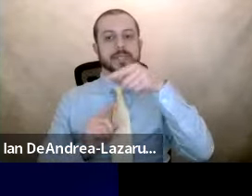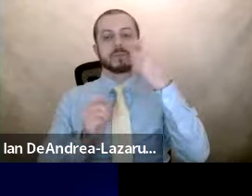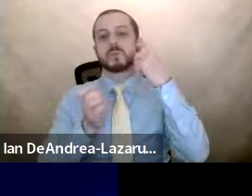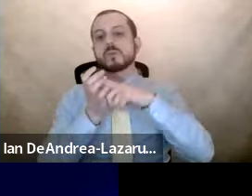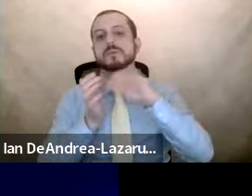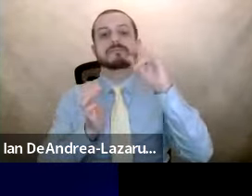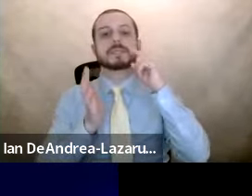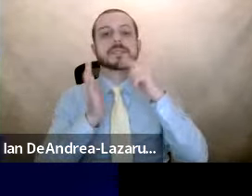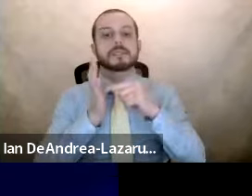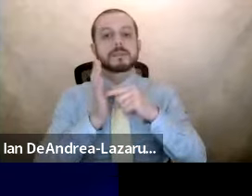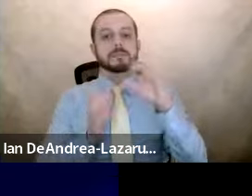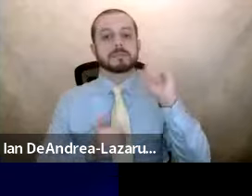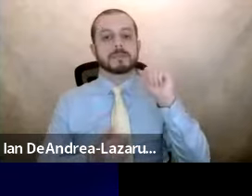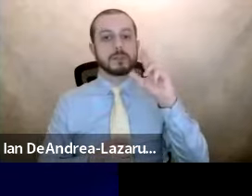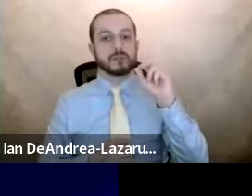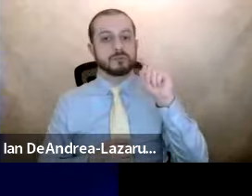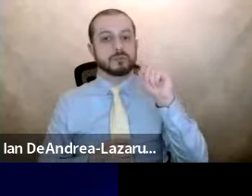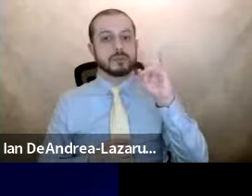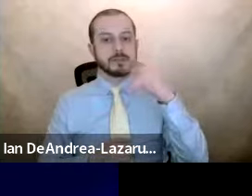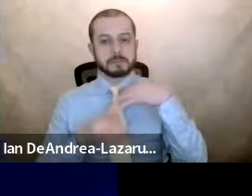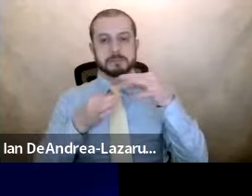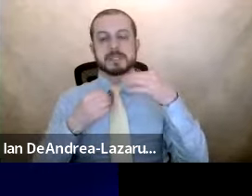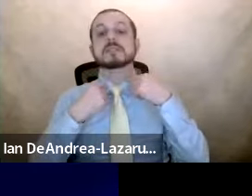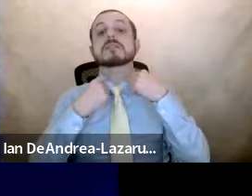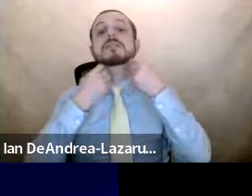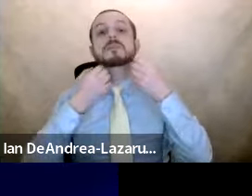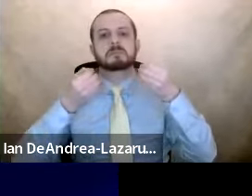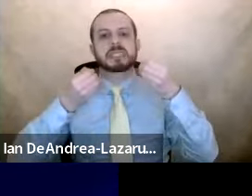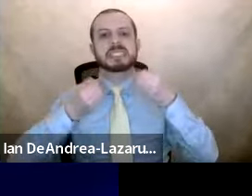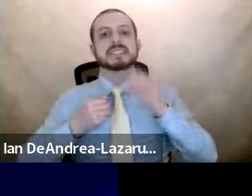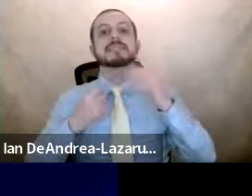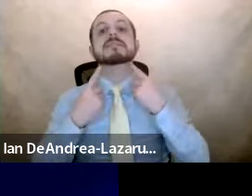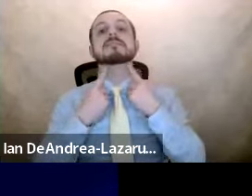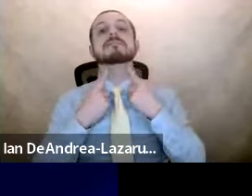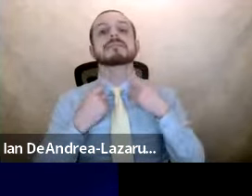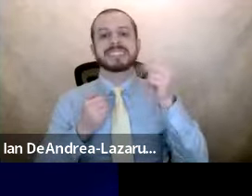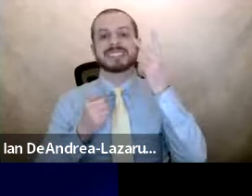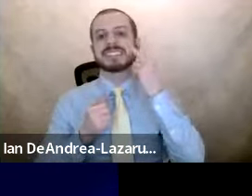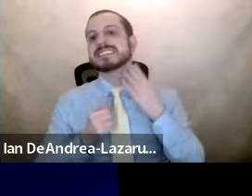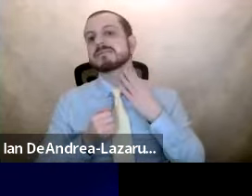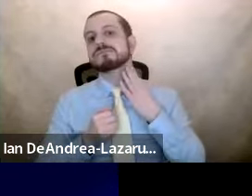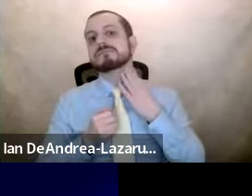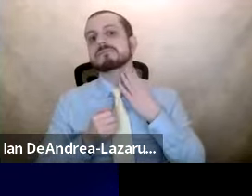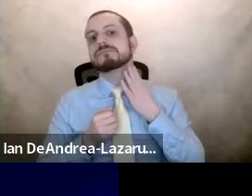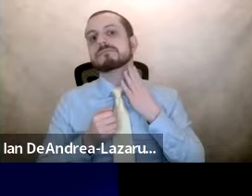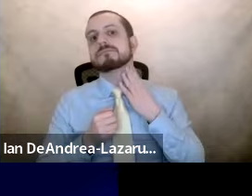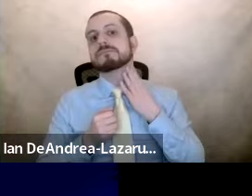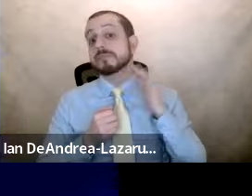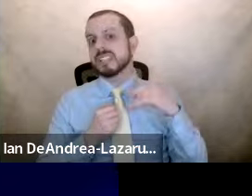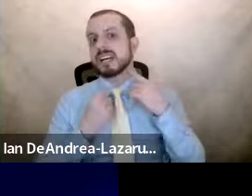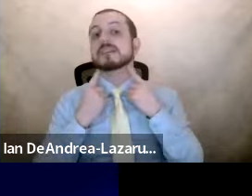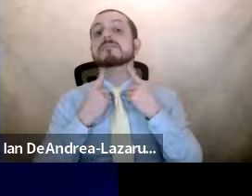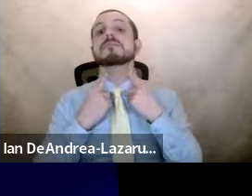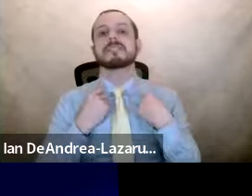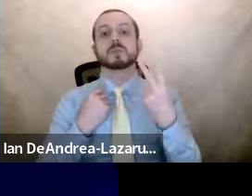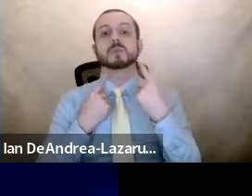They'll give you a little medication, that you'd stay on, in order to make sure that blood keeps flowing.